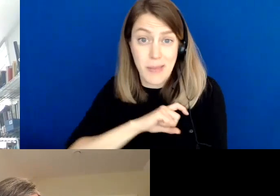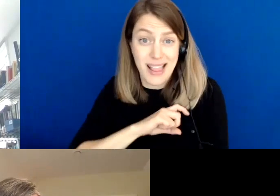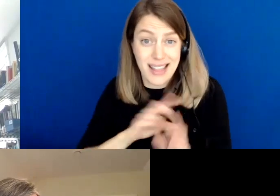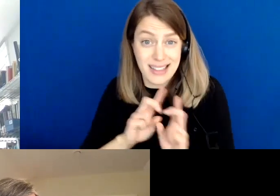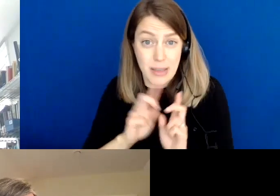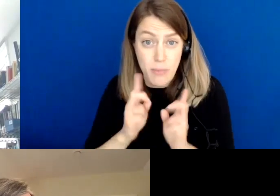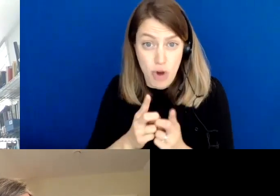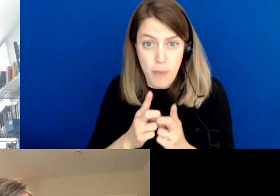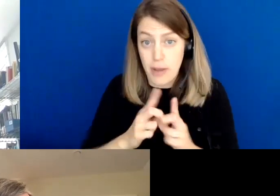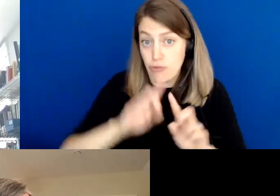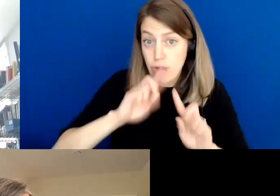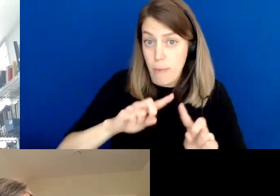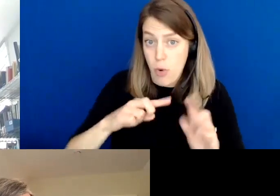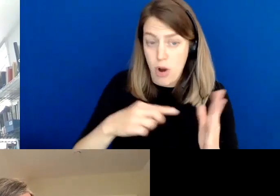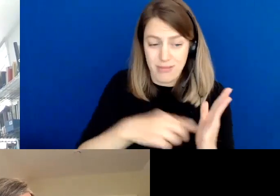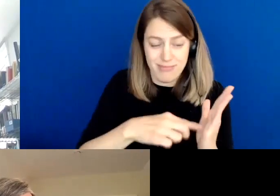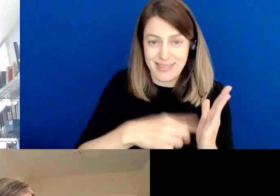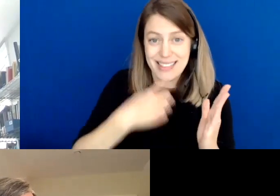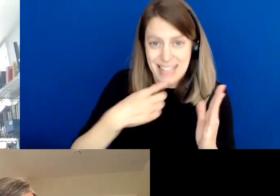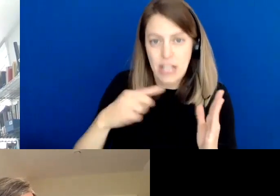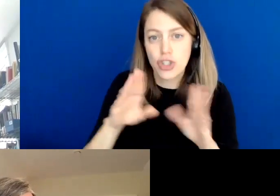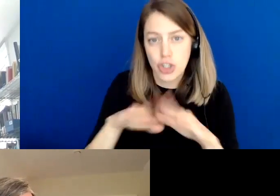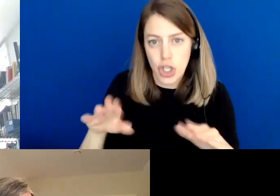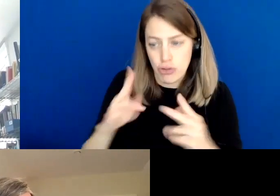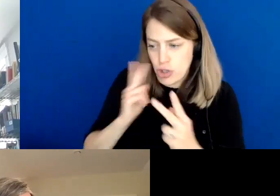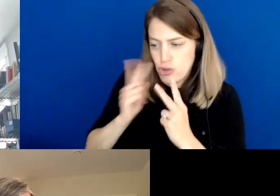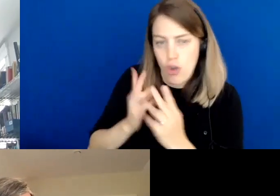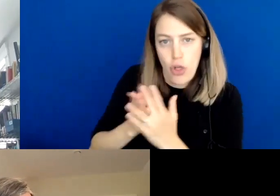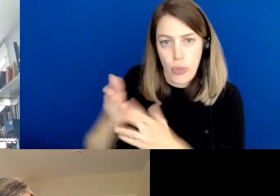the children had observed through a window in the basement in the building,